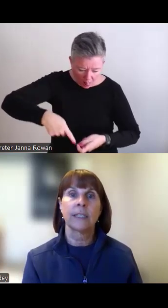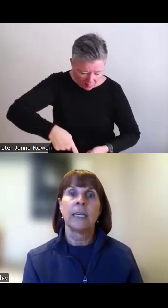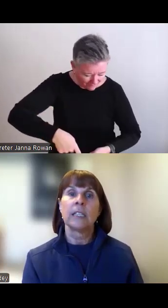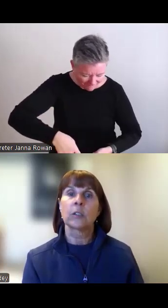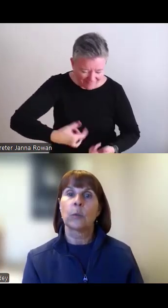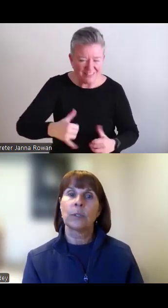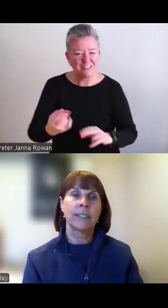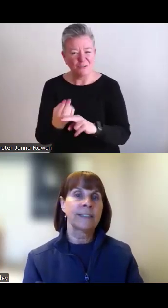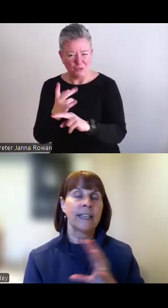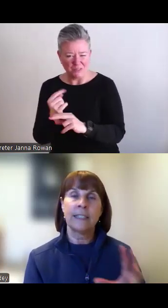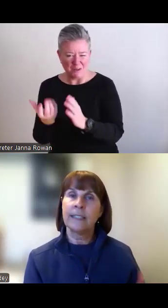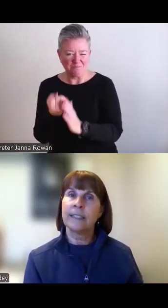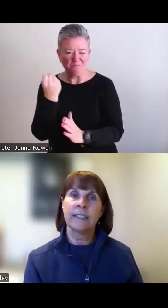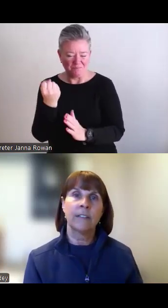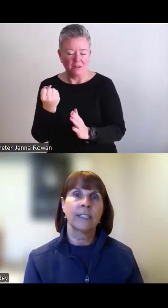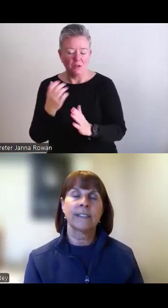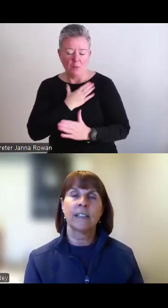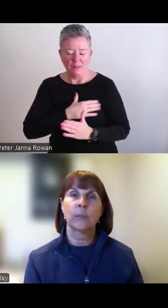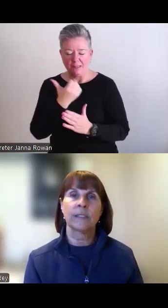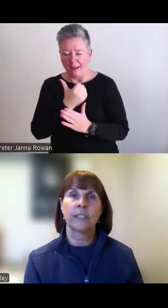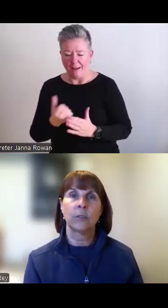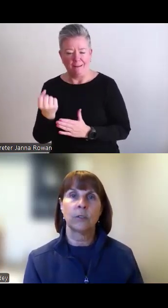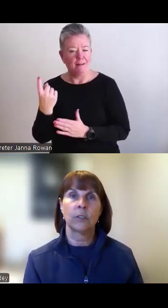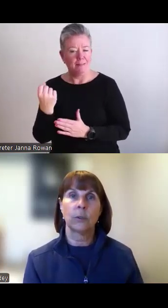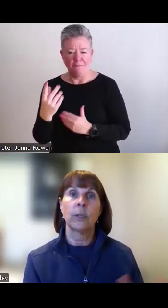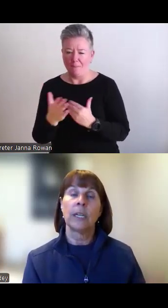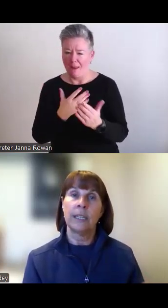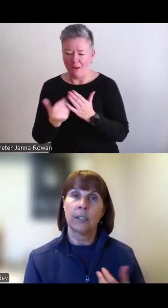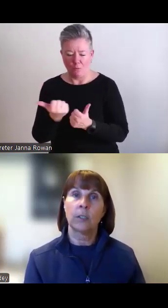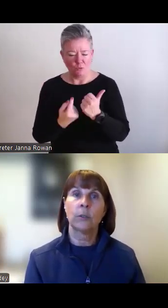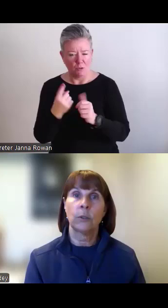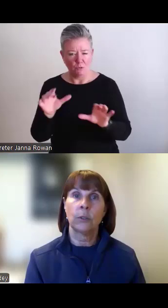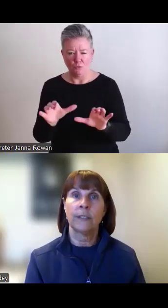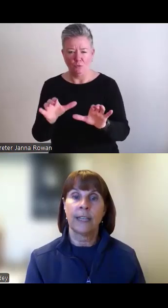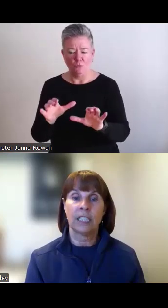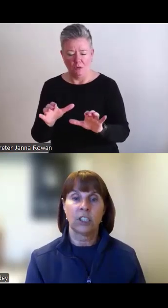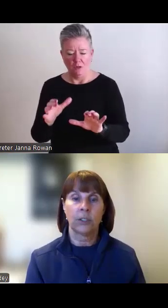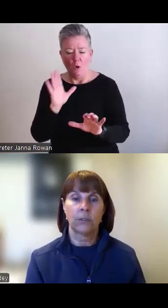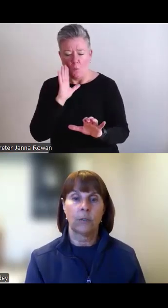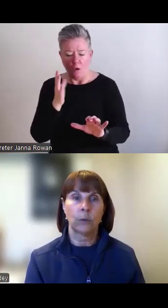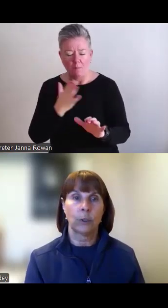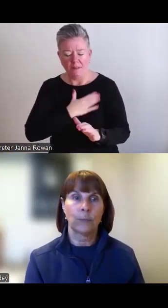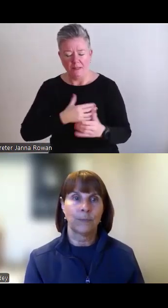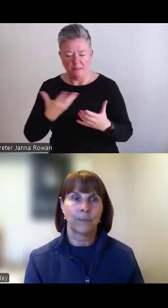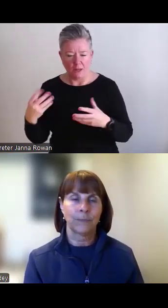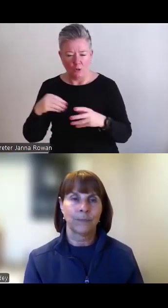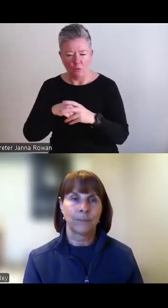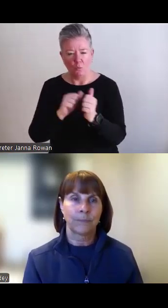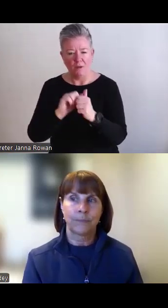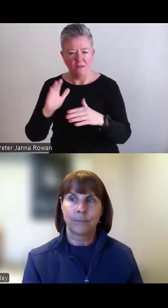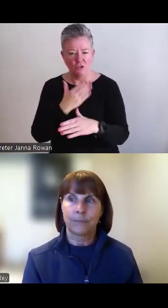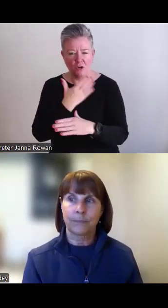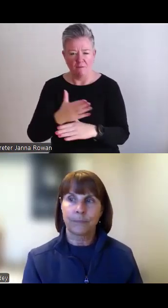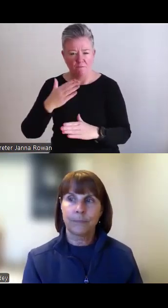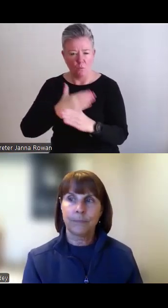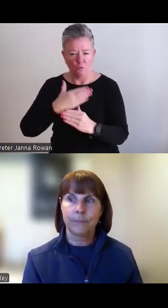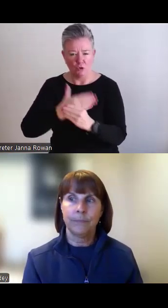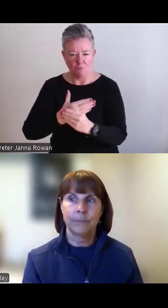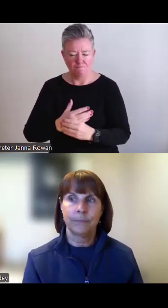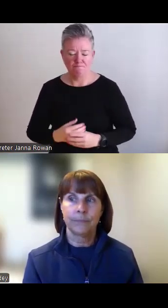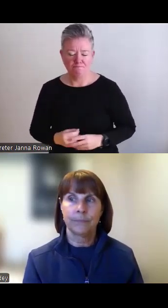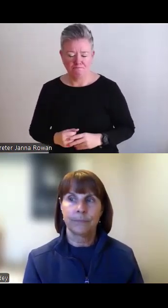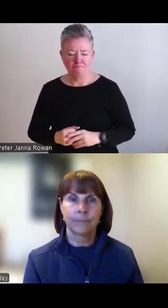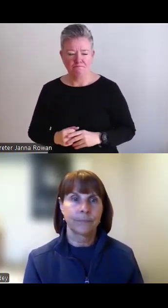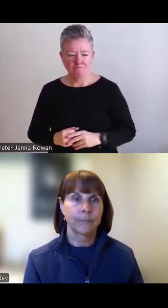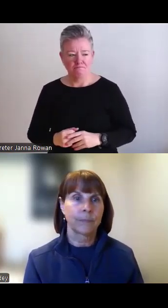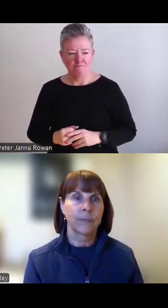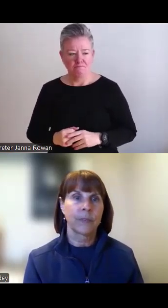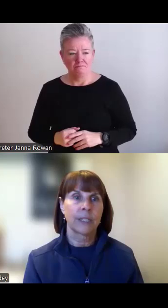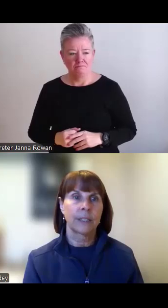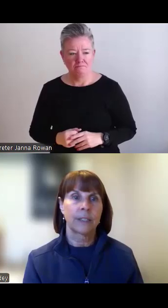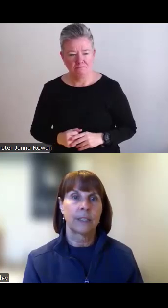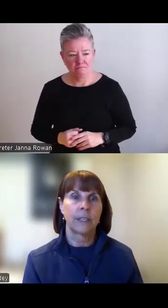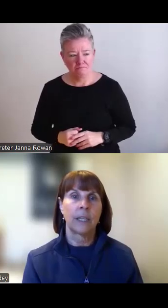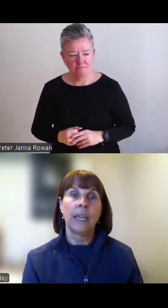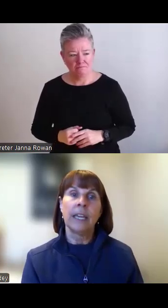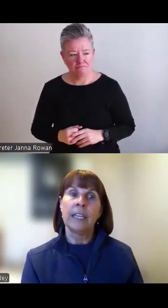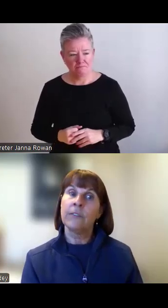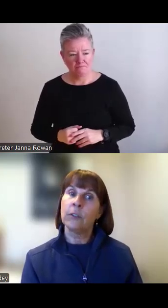us. So please, any of the eleven assessments that you do, include in that shared folder.